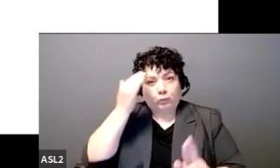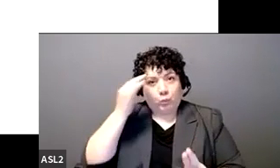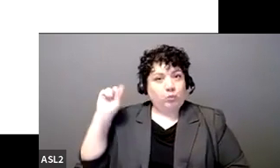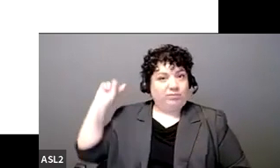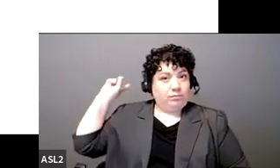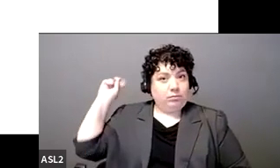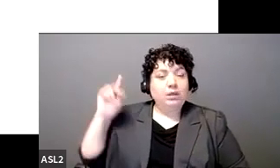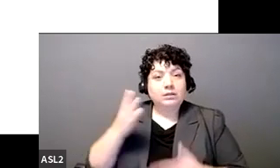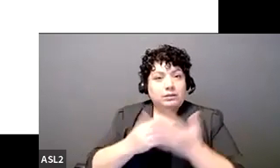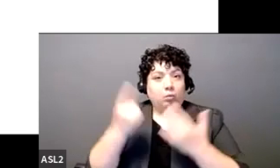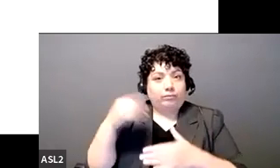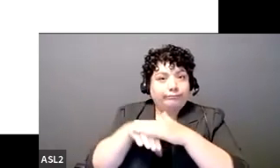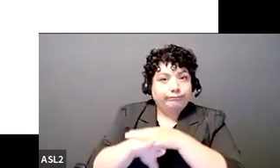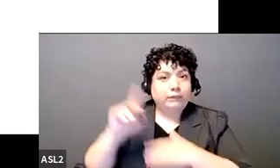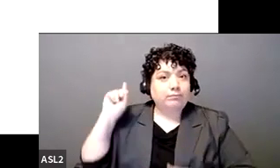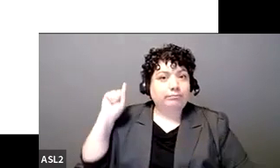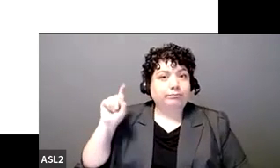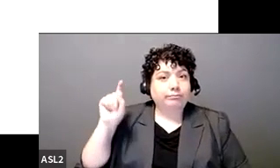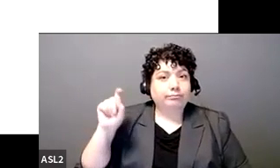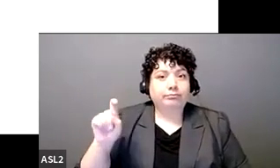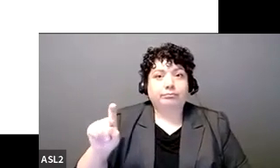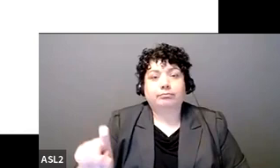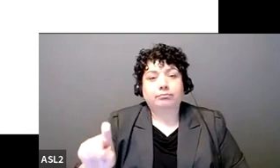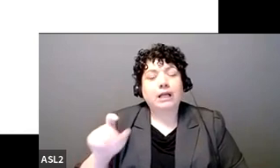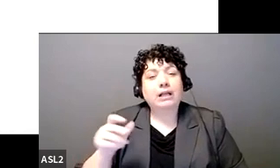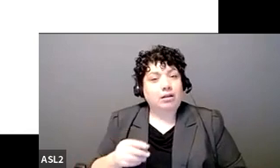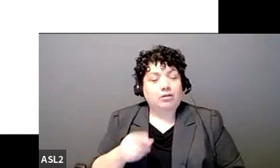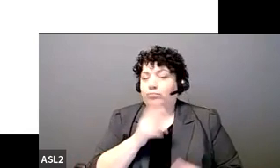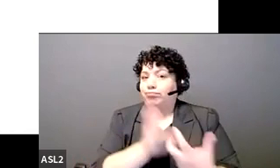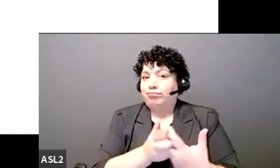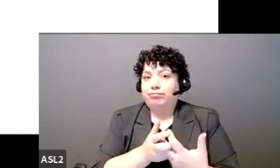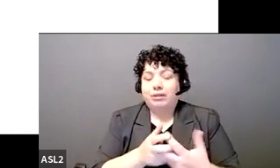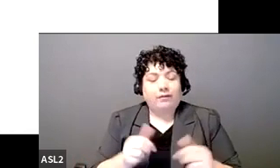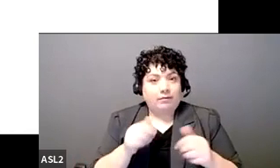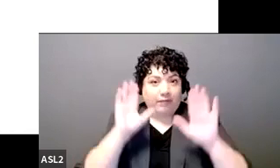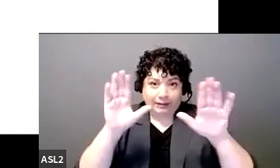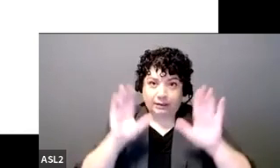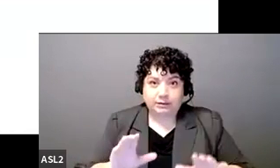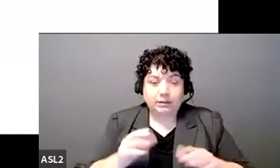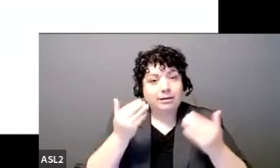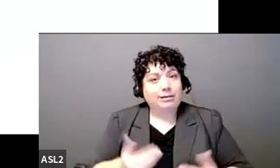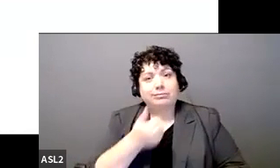the room before they come in that was fantastic so he's doing really well he's been talking to us